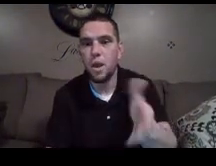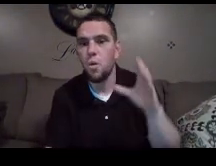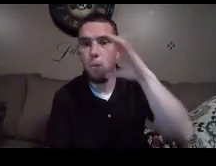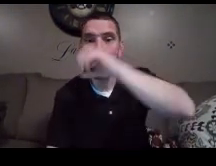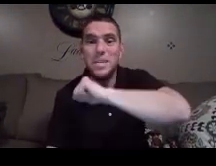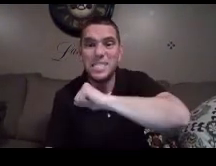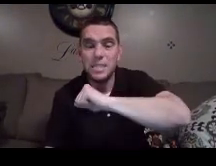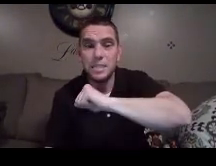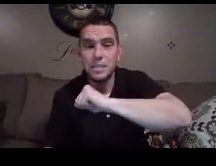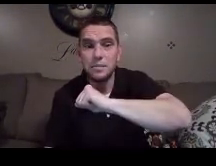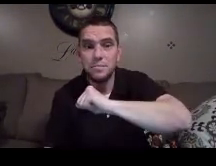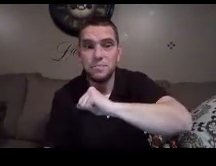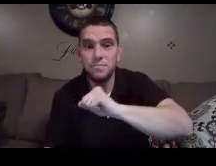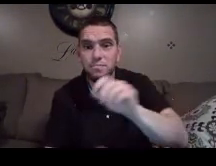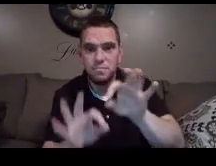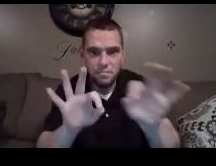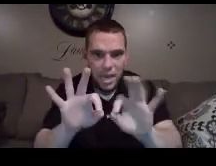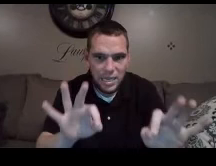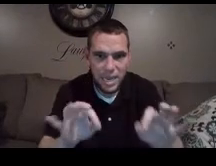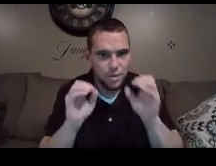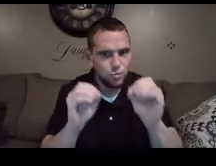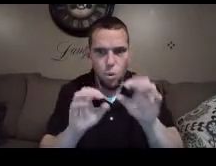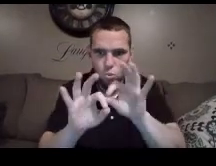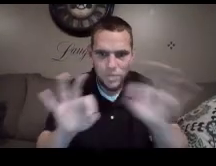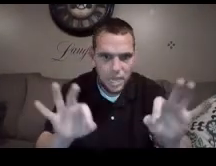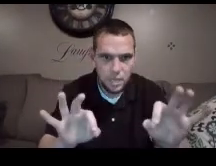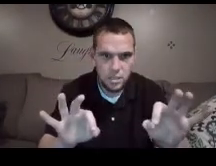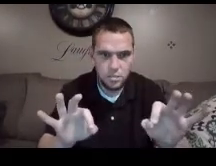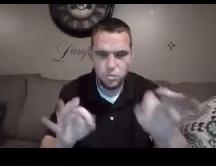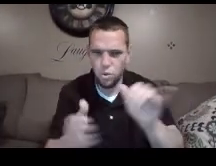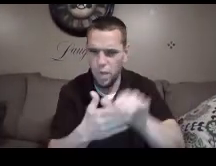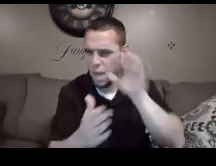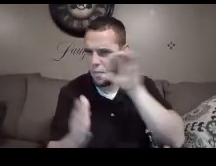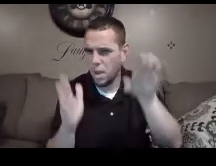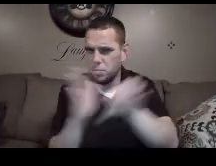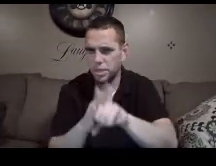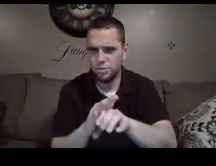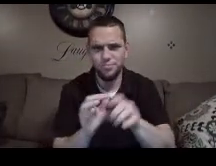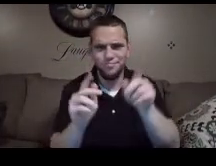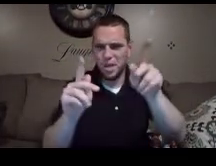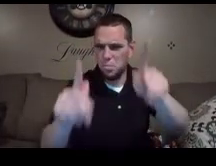So, in this case, it's a picture of someone using a braille keyboard.